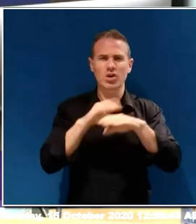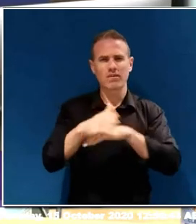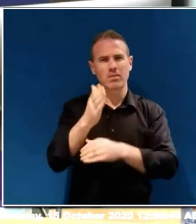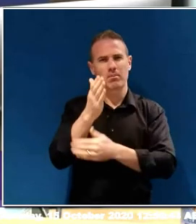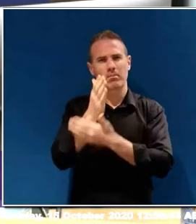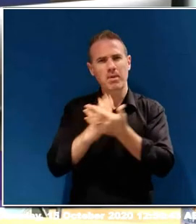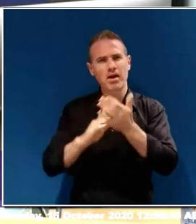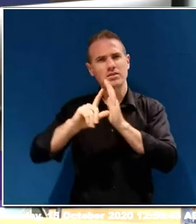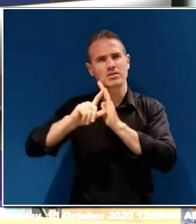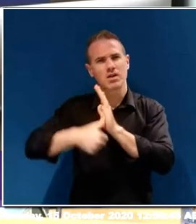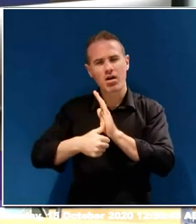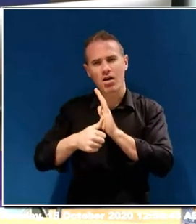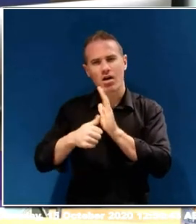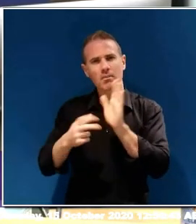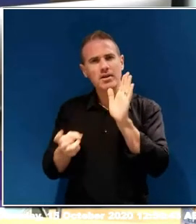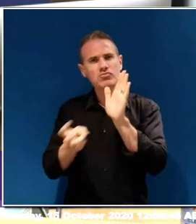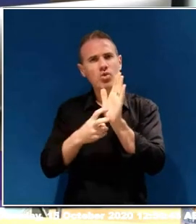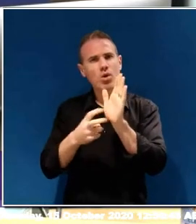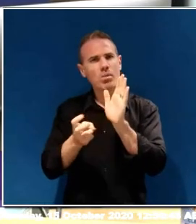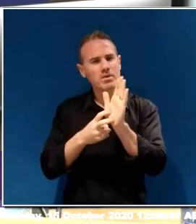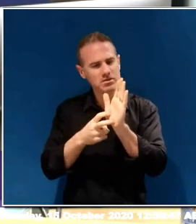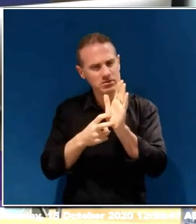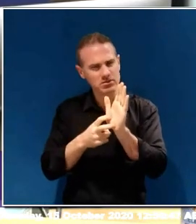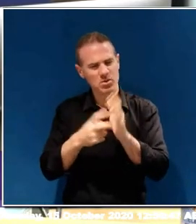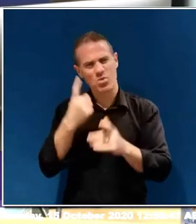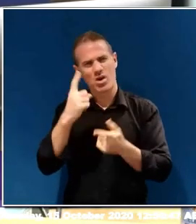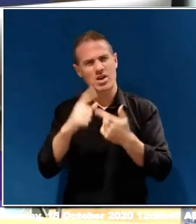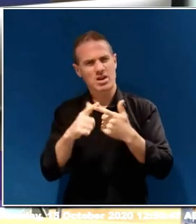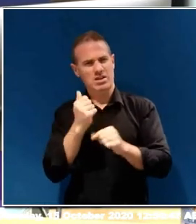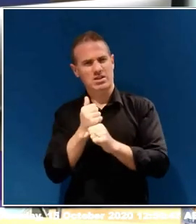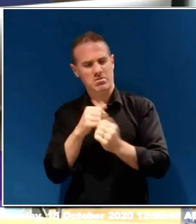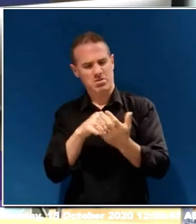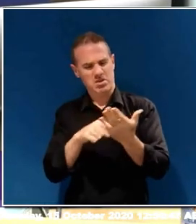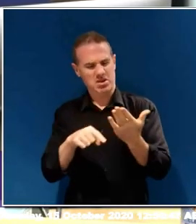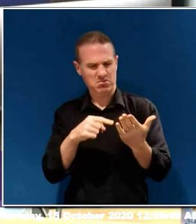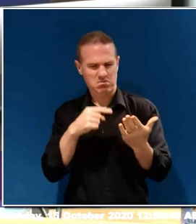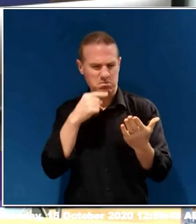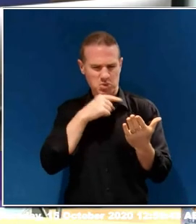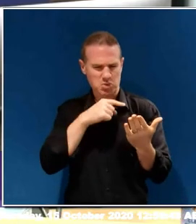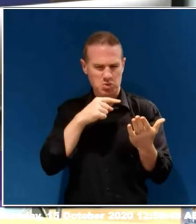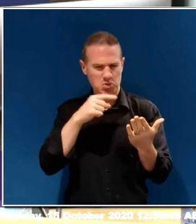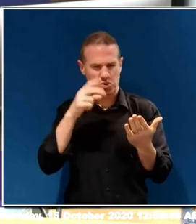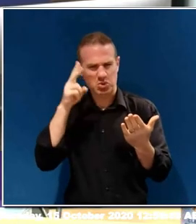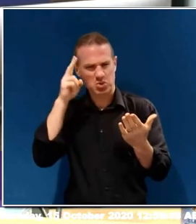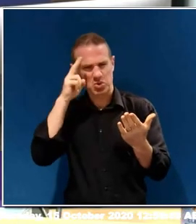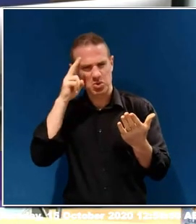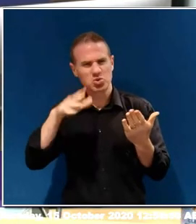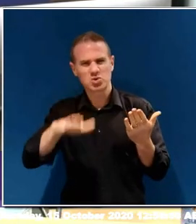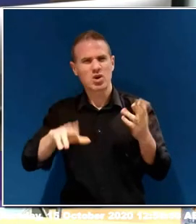boy/girl/child called Corbin who has been diagnosed with Autism Spectrum